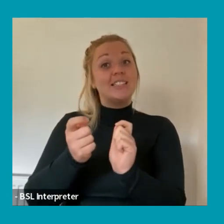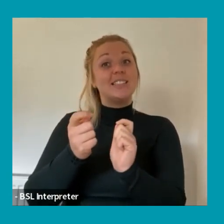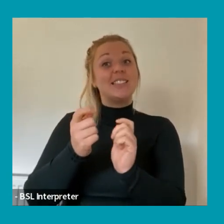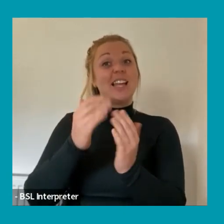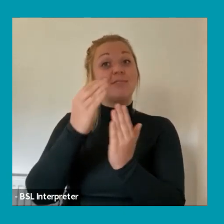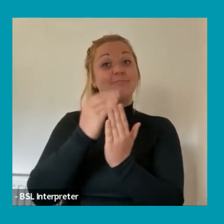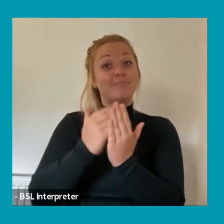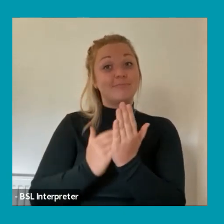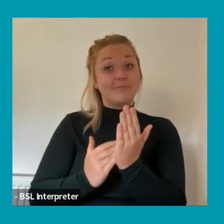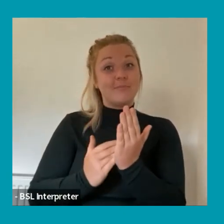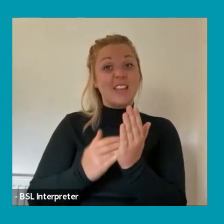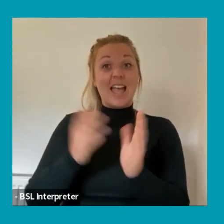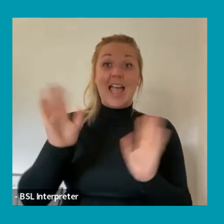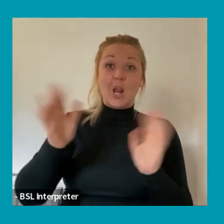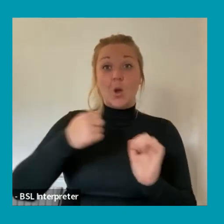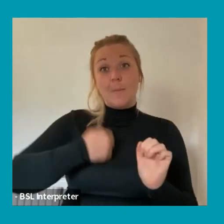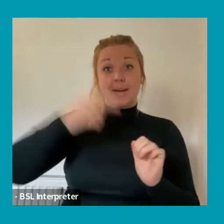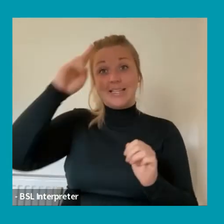It is a really gentle and nice way,